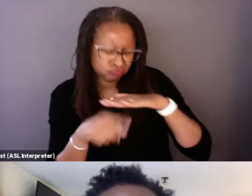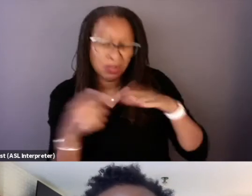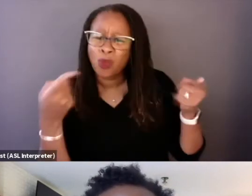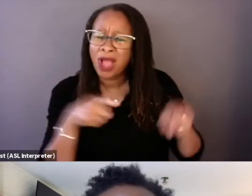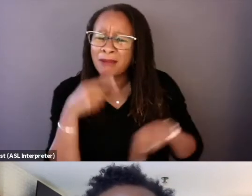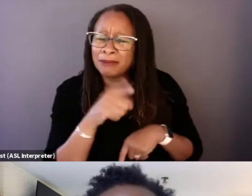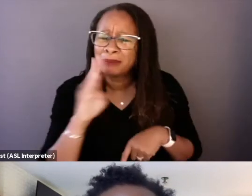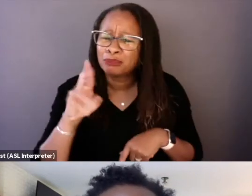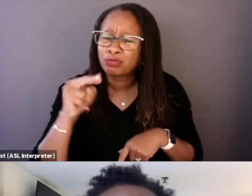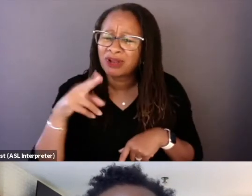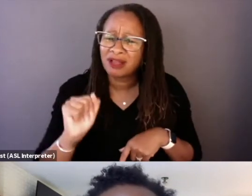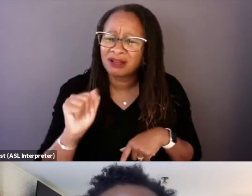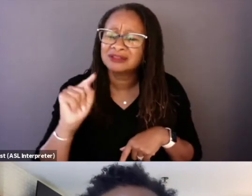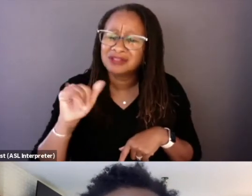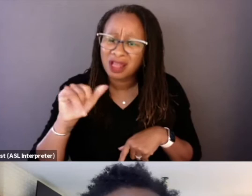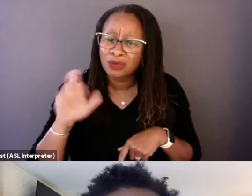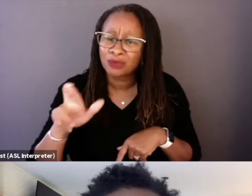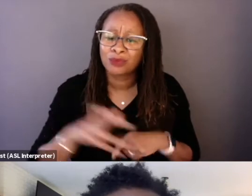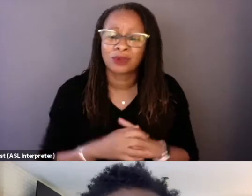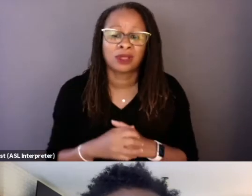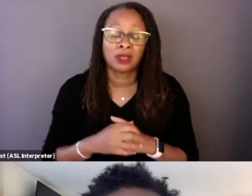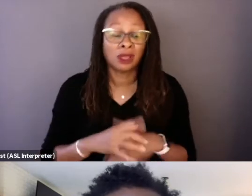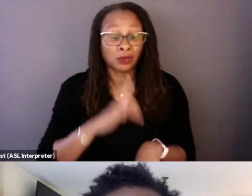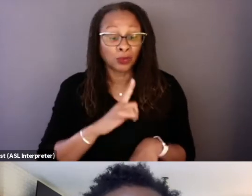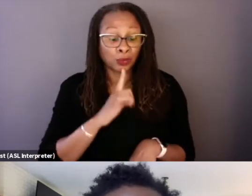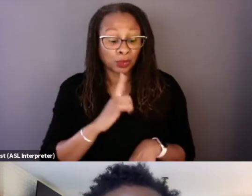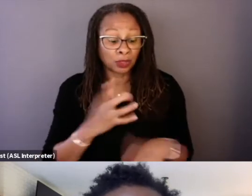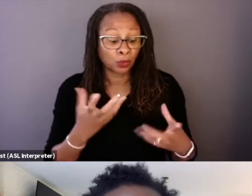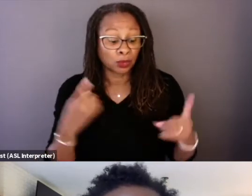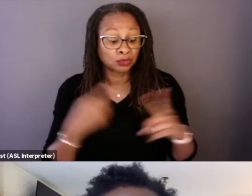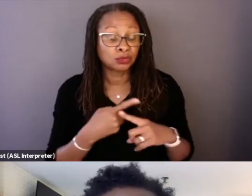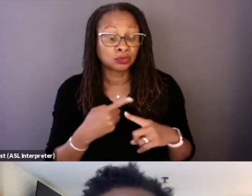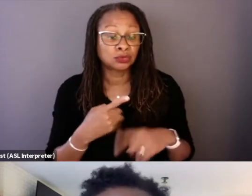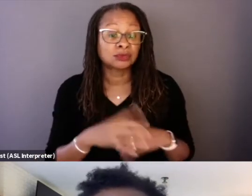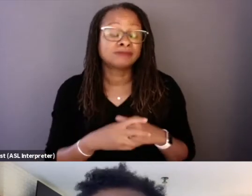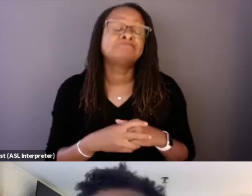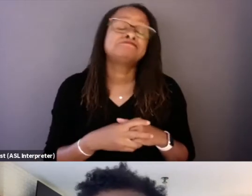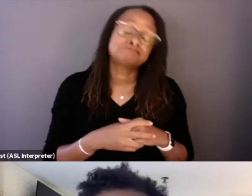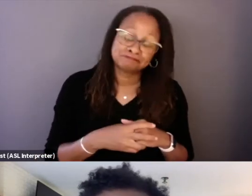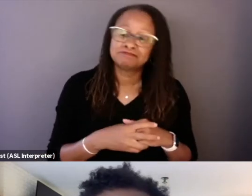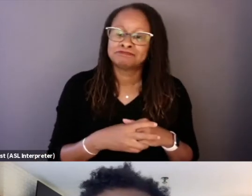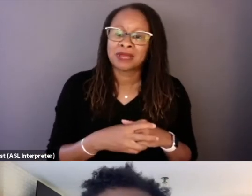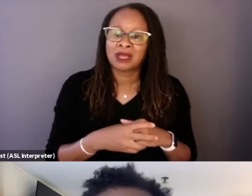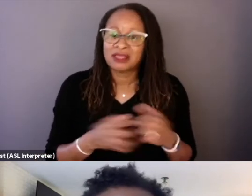and we really wanted to... Because we had so little information then,